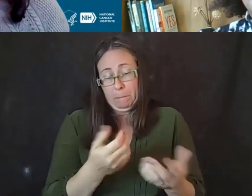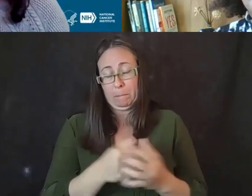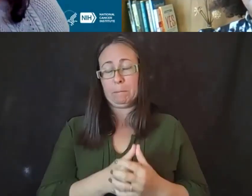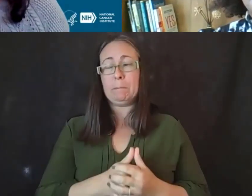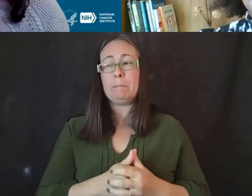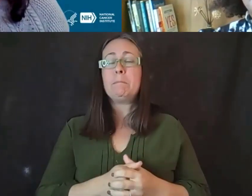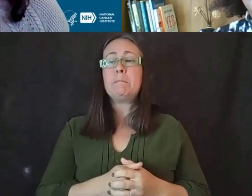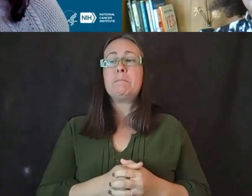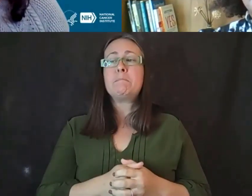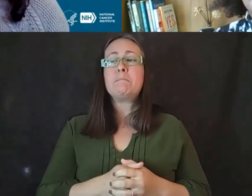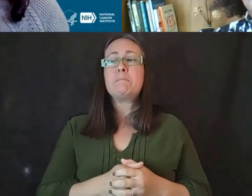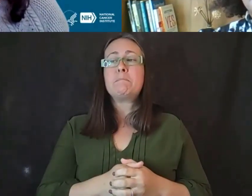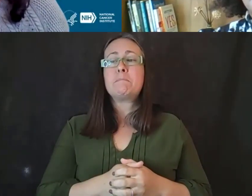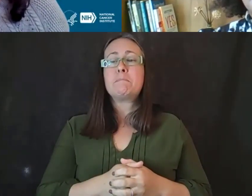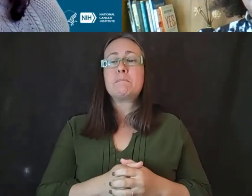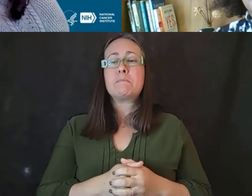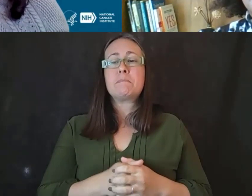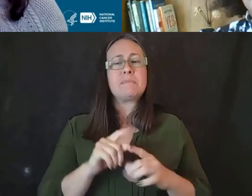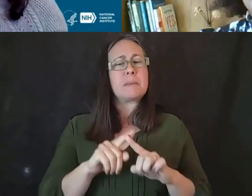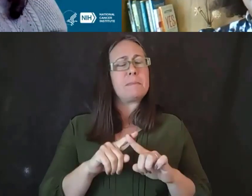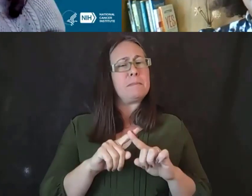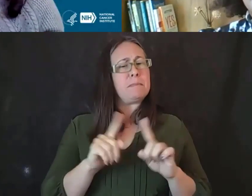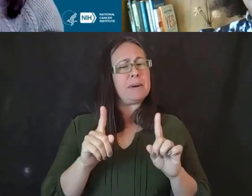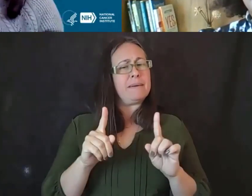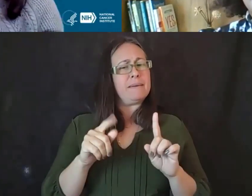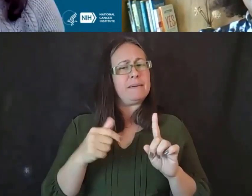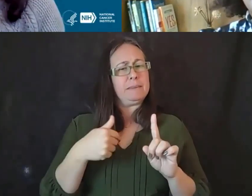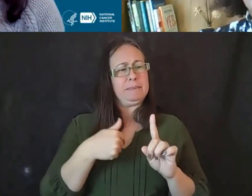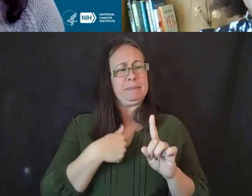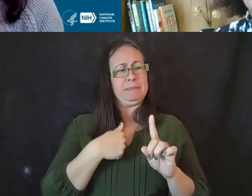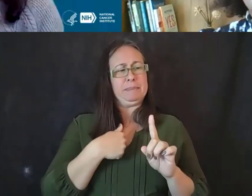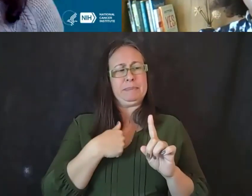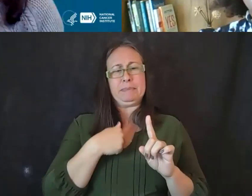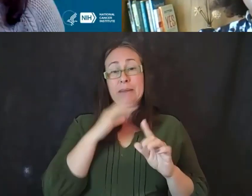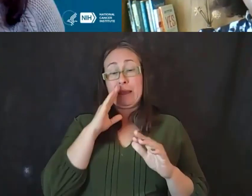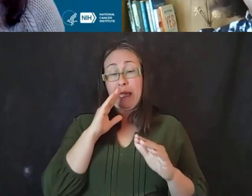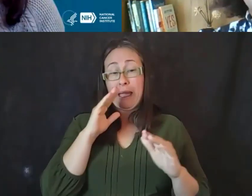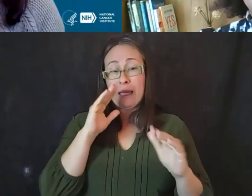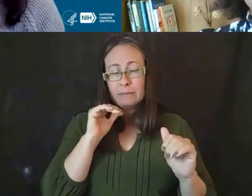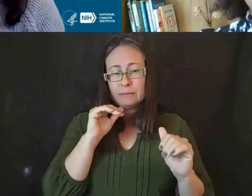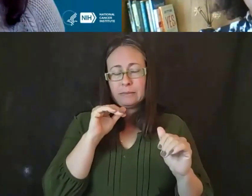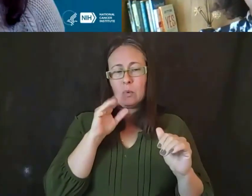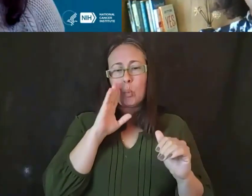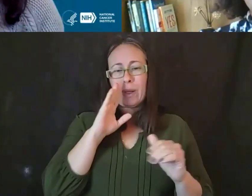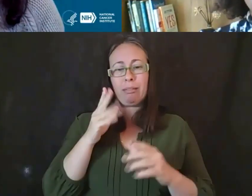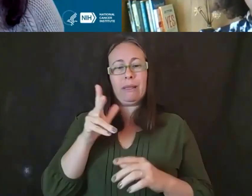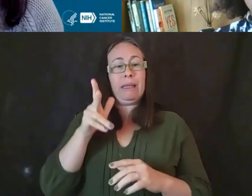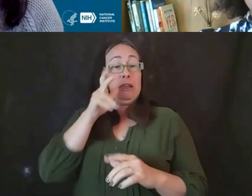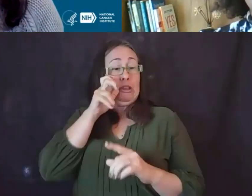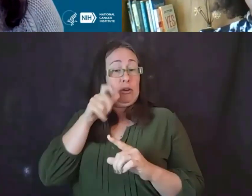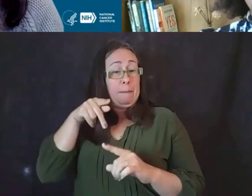if you have a K award, and you're not quite sure or don't think you're ready to be independent,